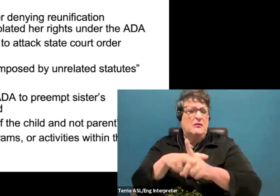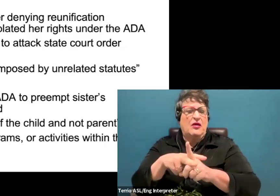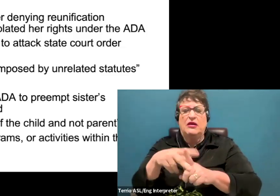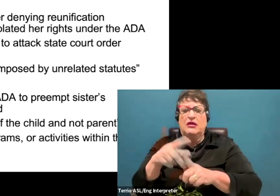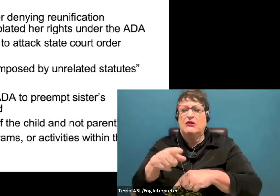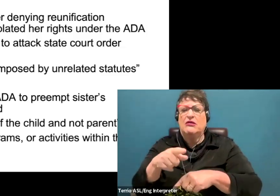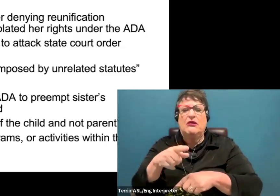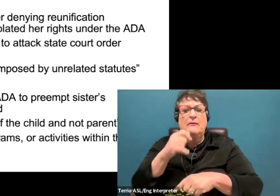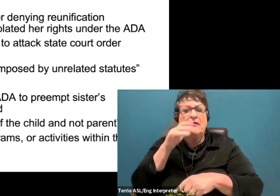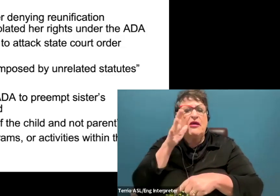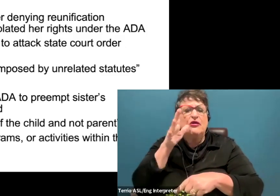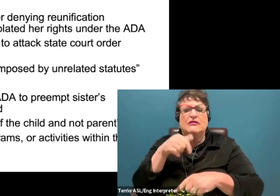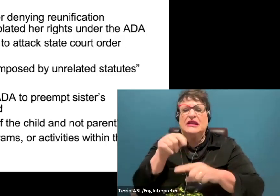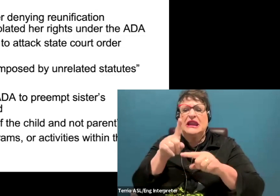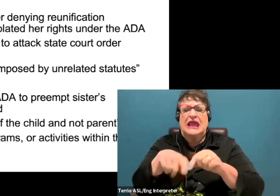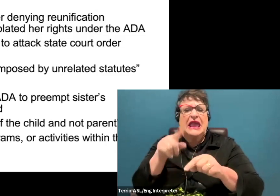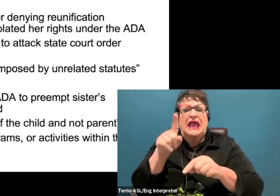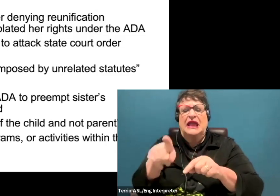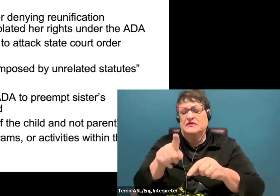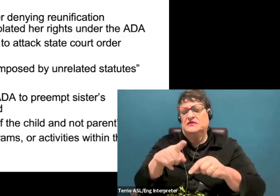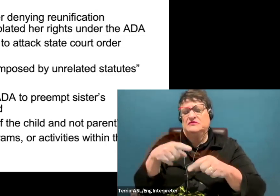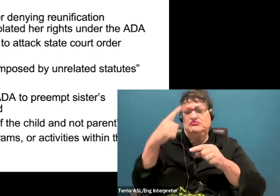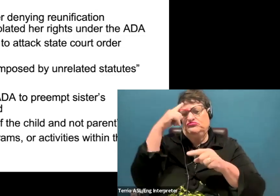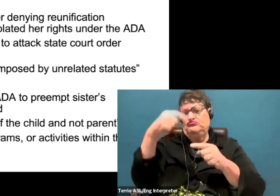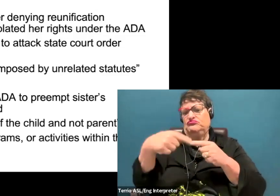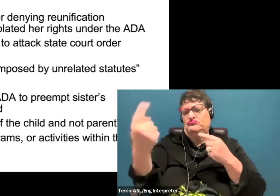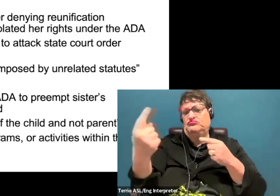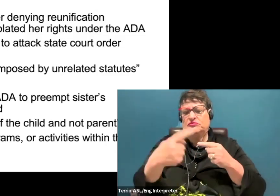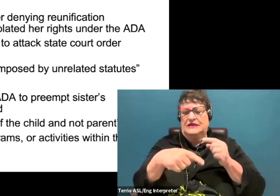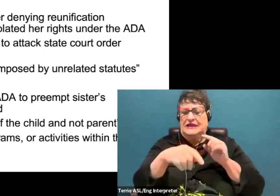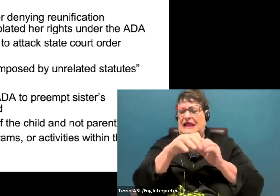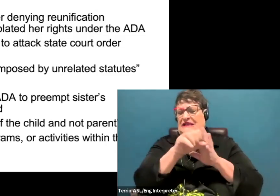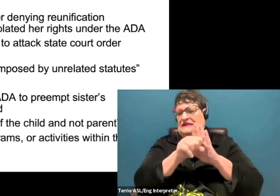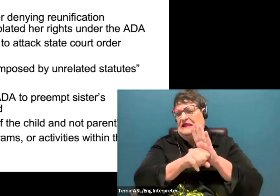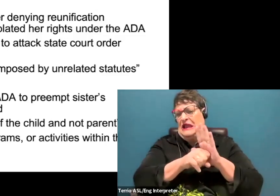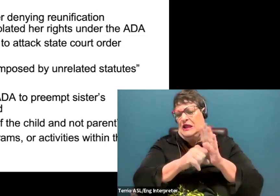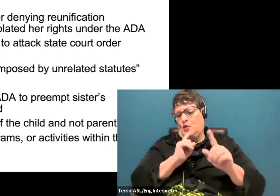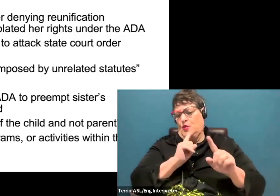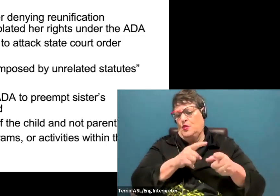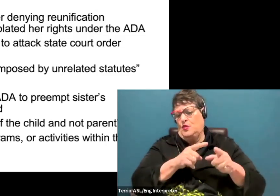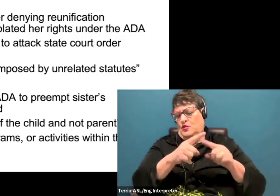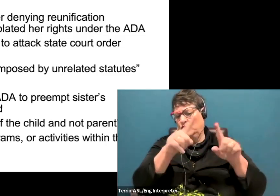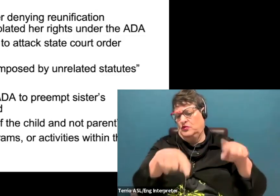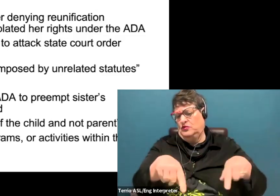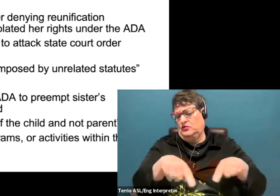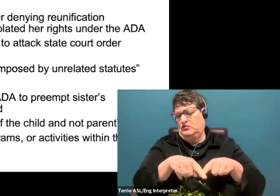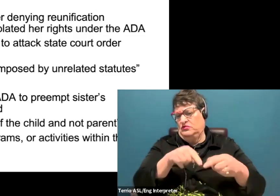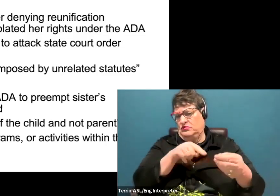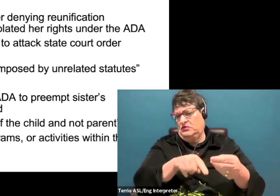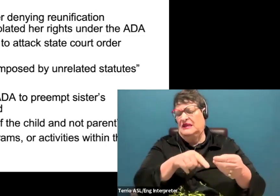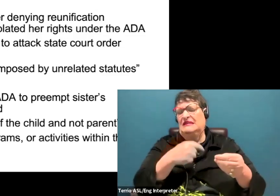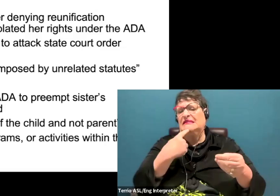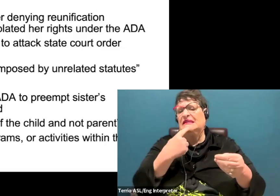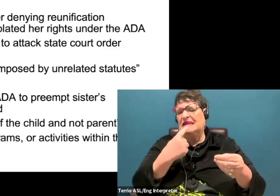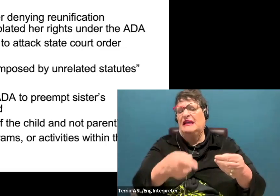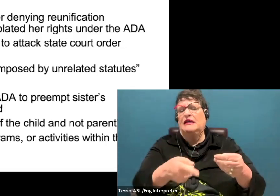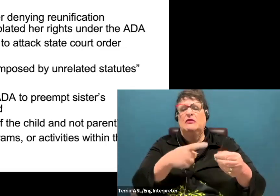a state court order during dependency proceeding. And they do so by doing saying three things. The first thing they say is,